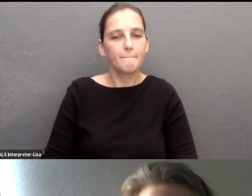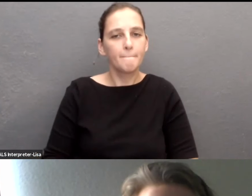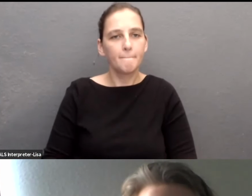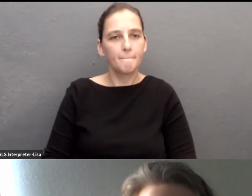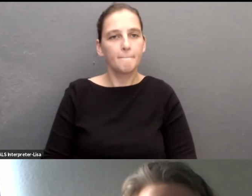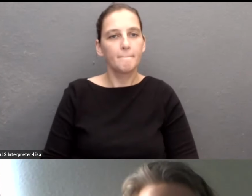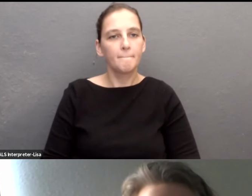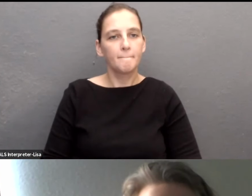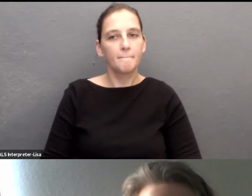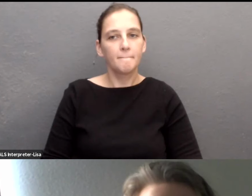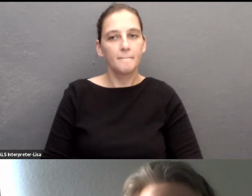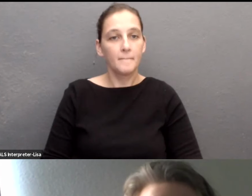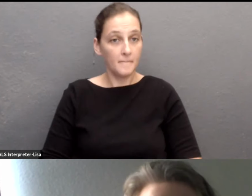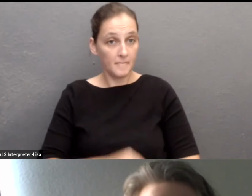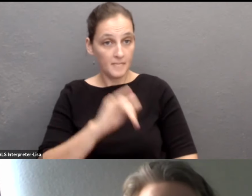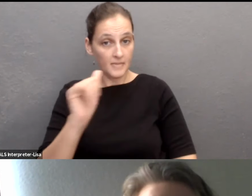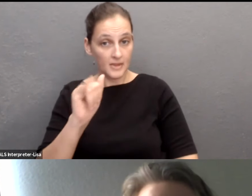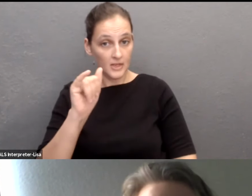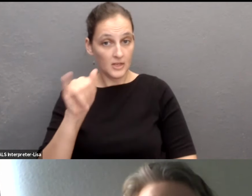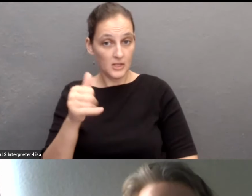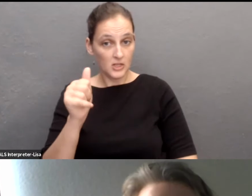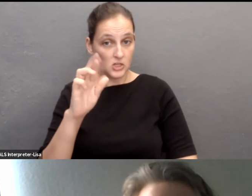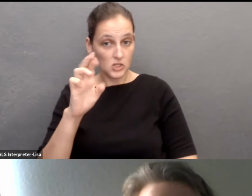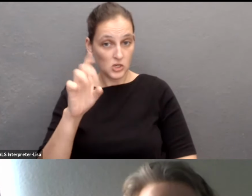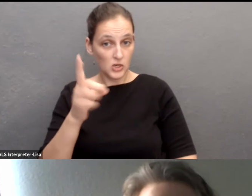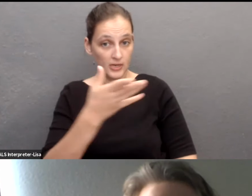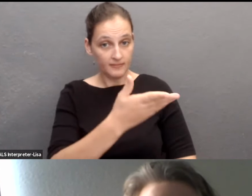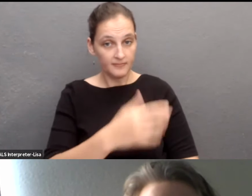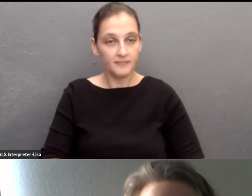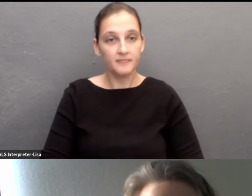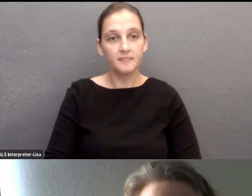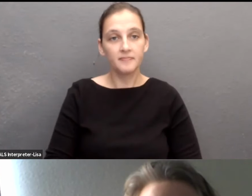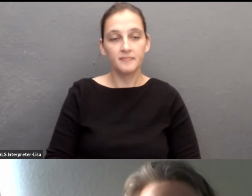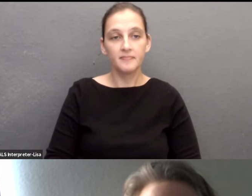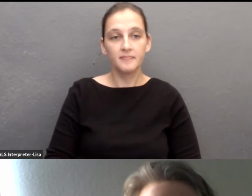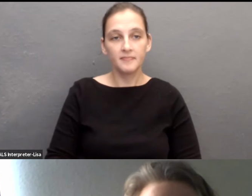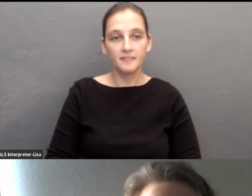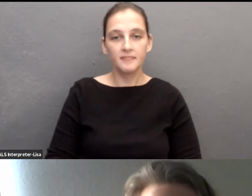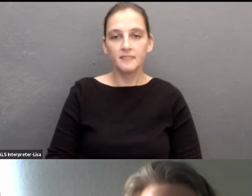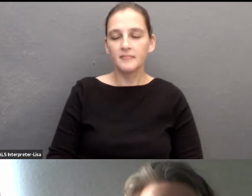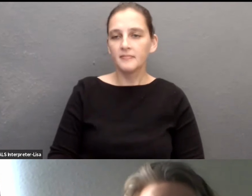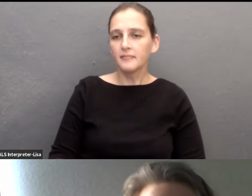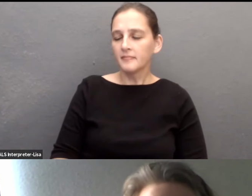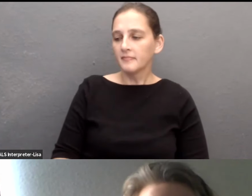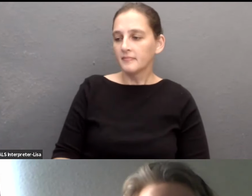Jared? Jared Price: I would say that you